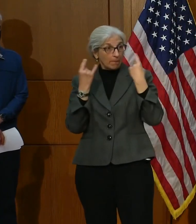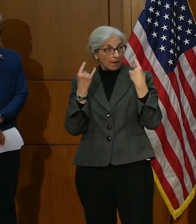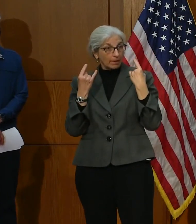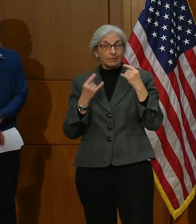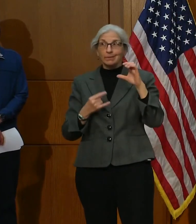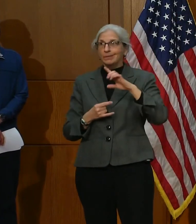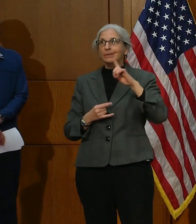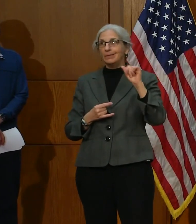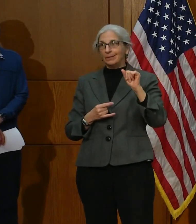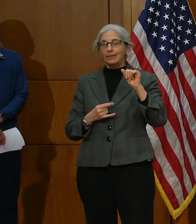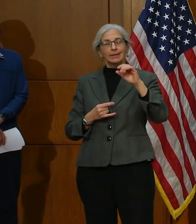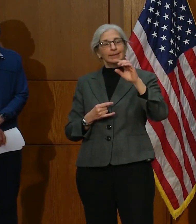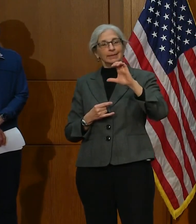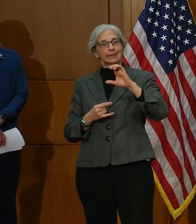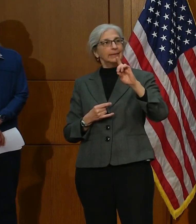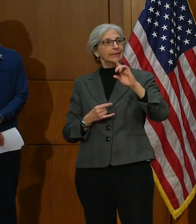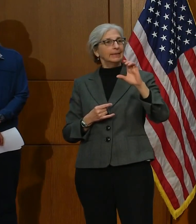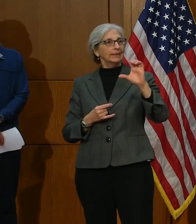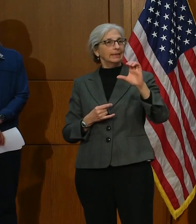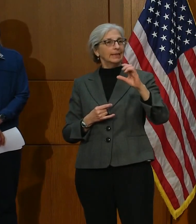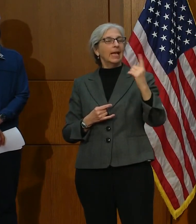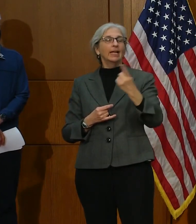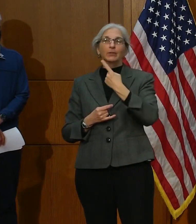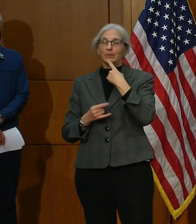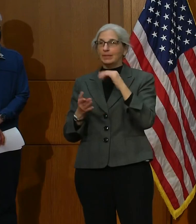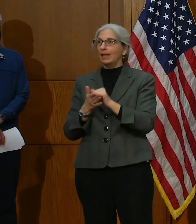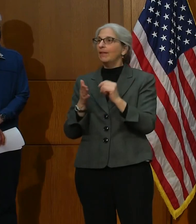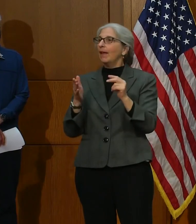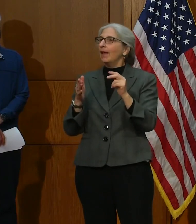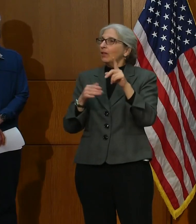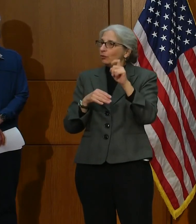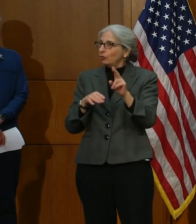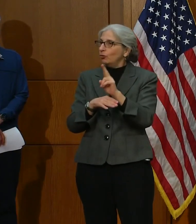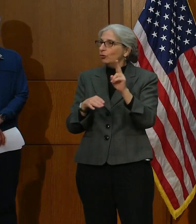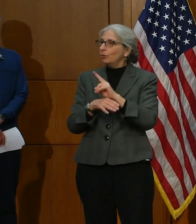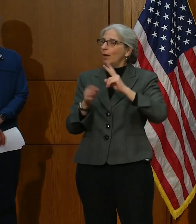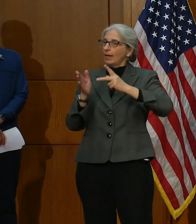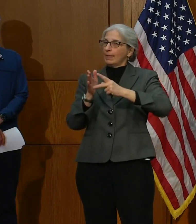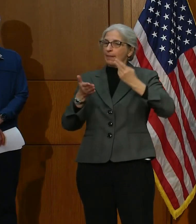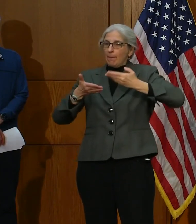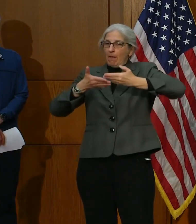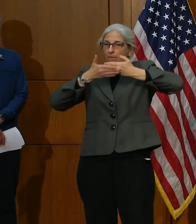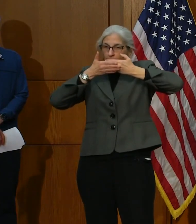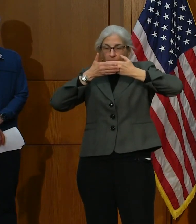WHERE DIFFERENT KINDS OF MASKS AND THE CDC HAS PROVIDED PRETTY CONSISTENT GUIDANCE ON THIS ALONG THE WAY FROM THE